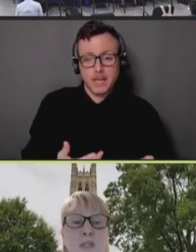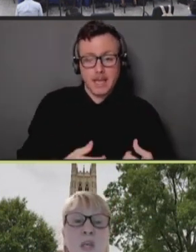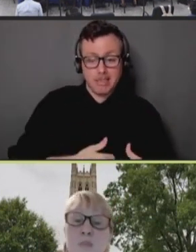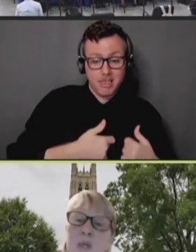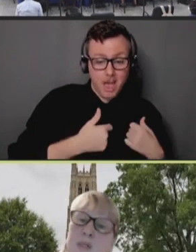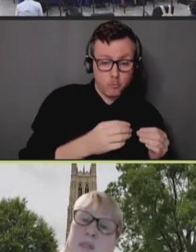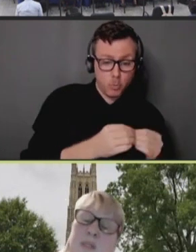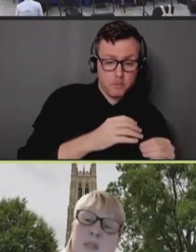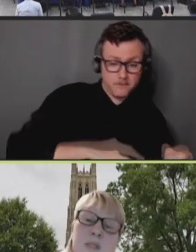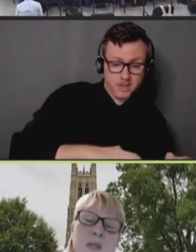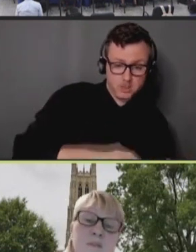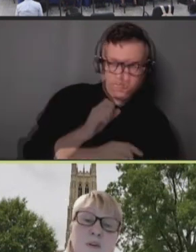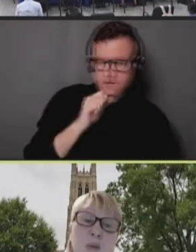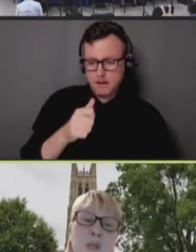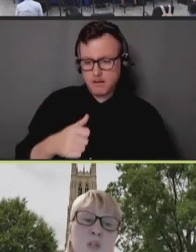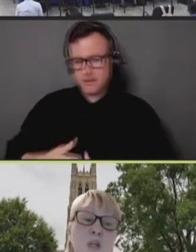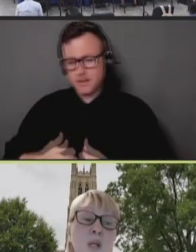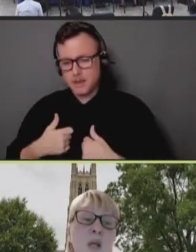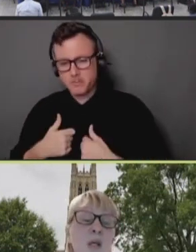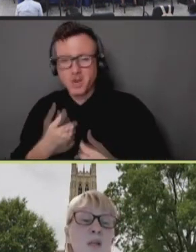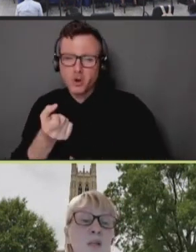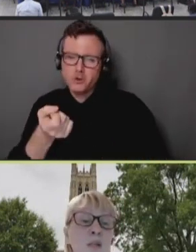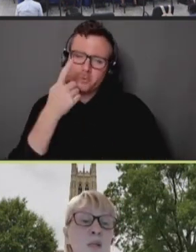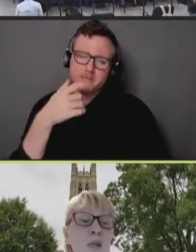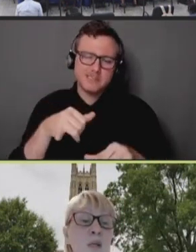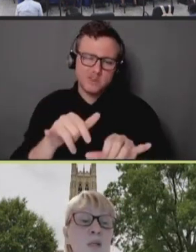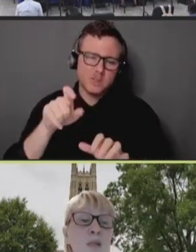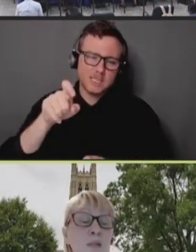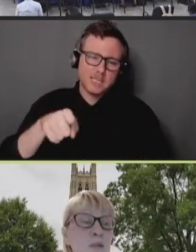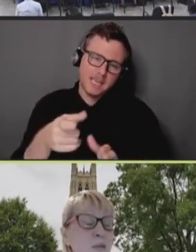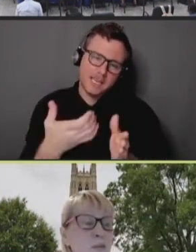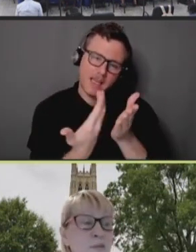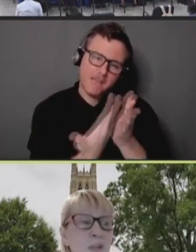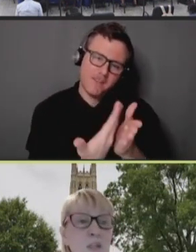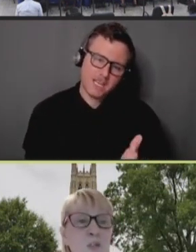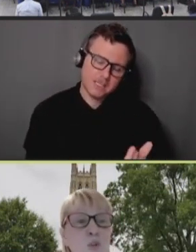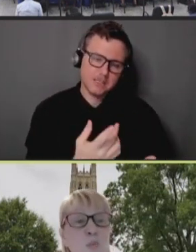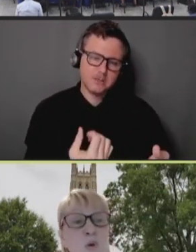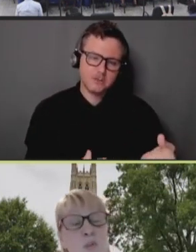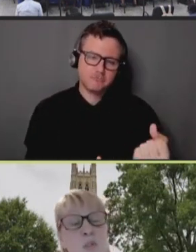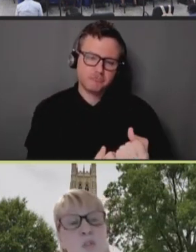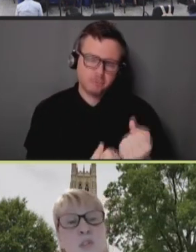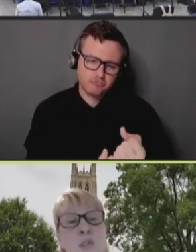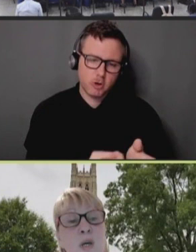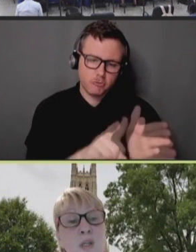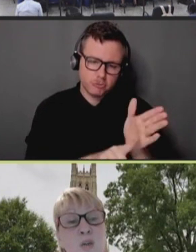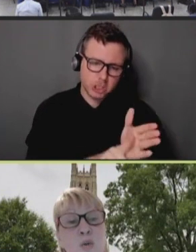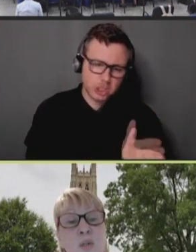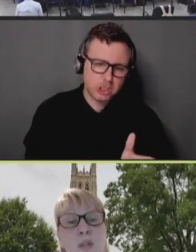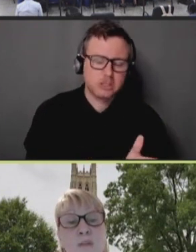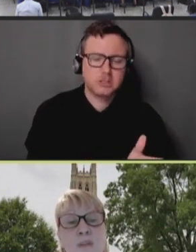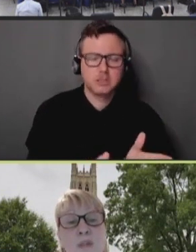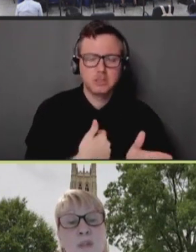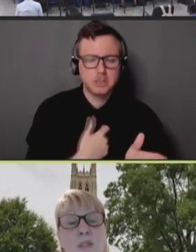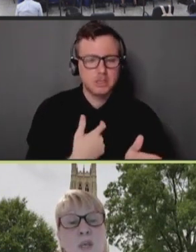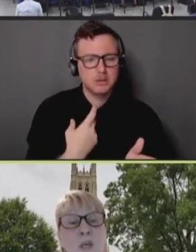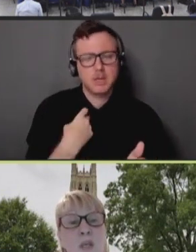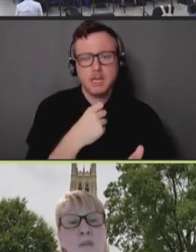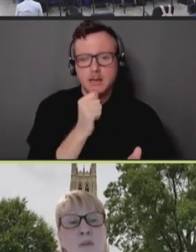But this needs confirmation and further research because it's mostly anecdotal evidence even